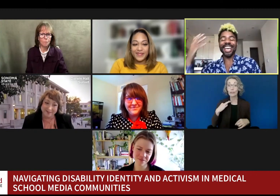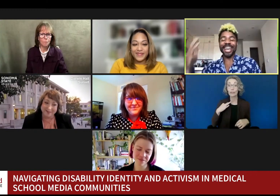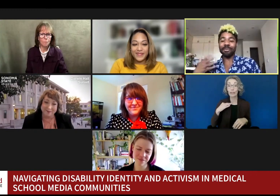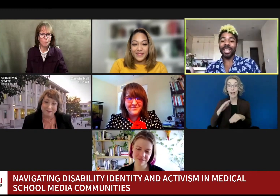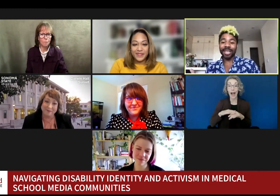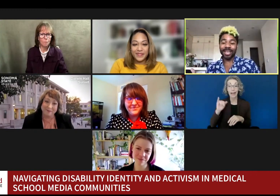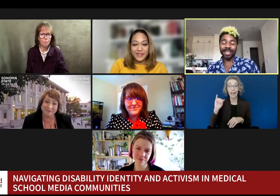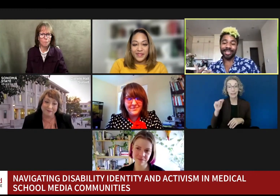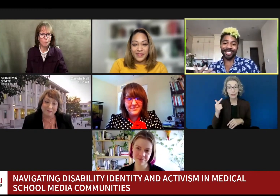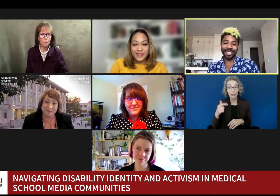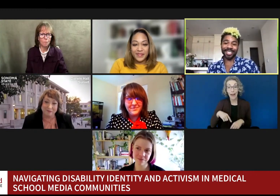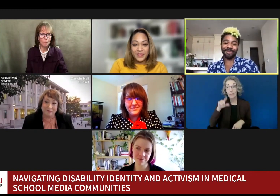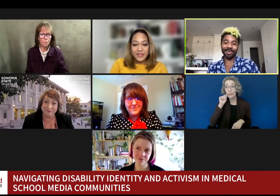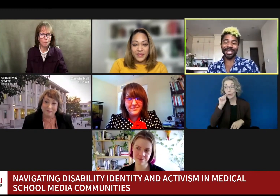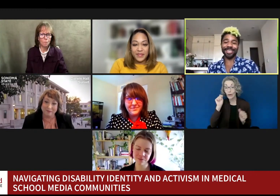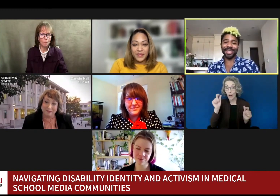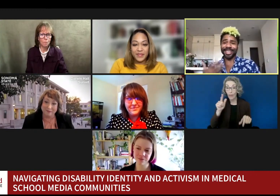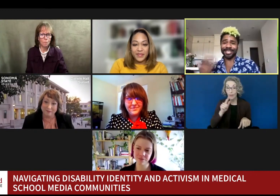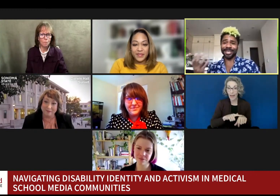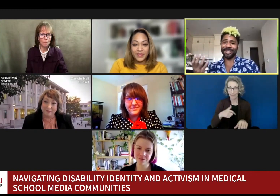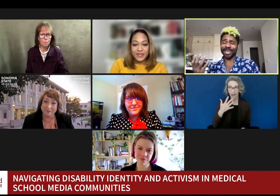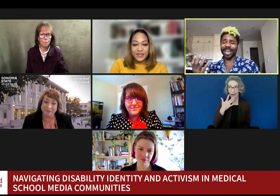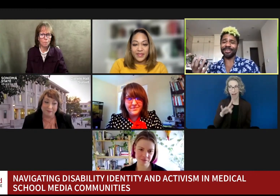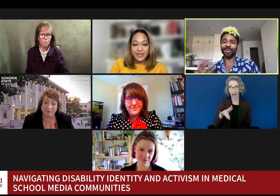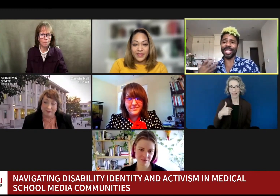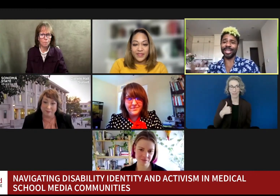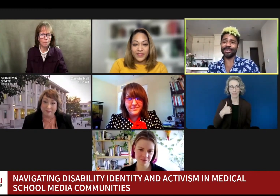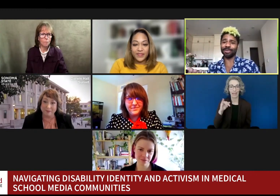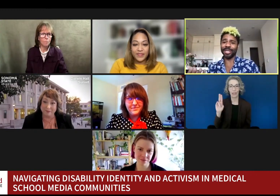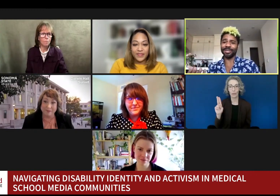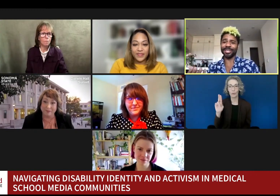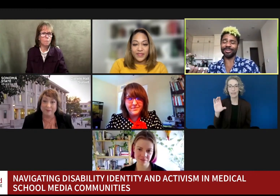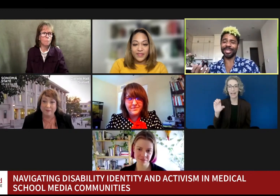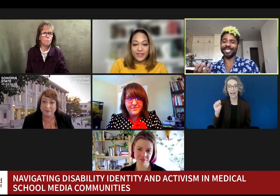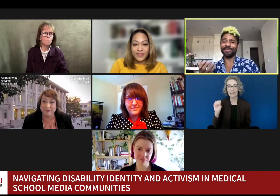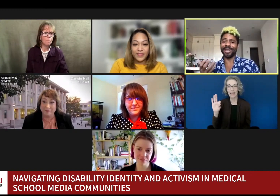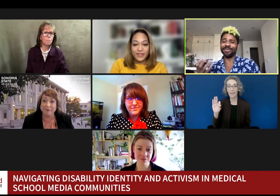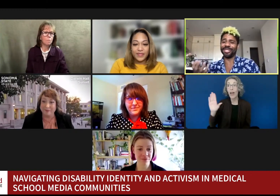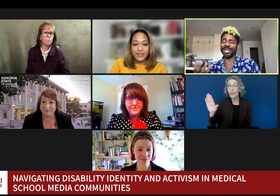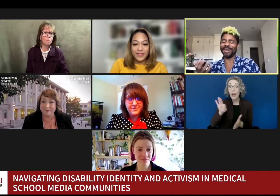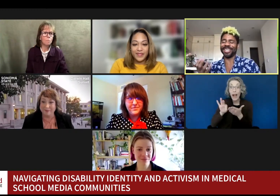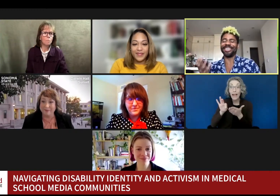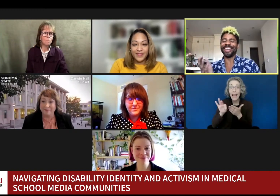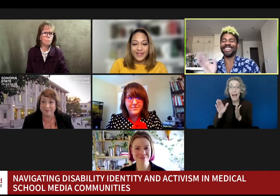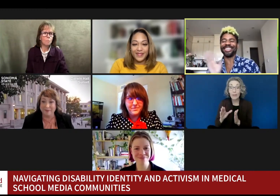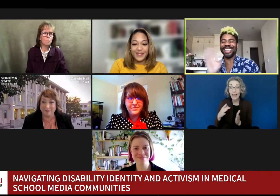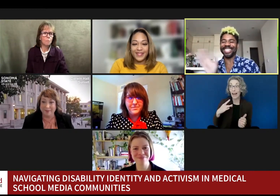And I'm lucky that UCSF they actually they're accountable like those pictures and like sometimes share them I'm okay,